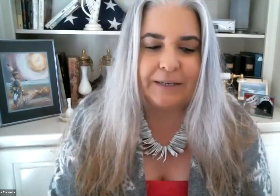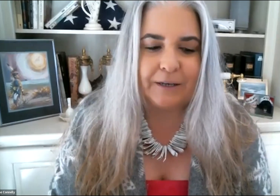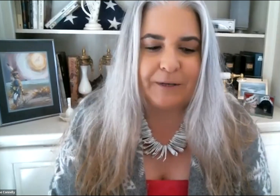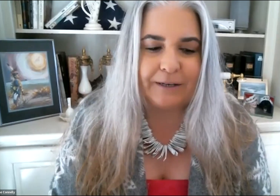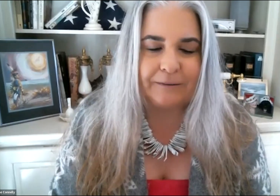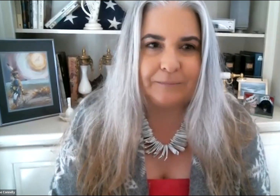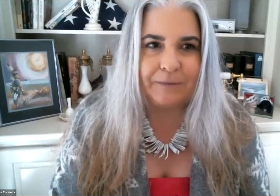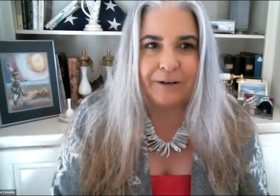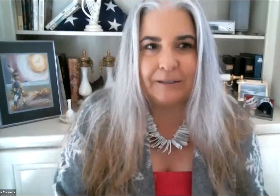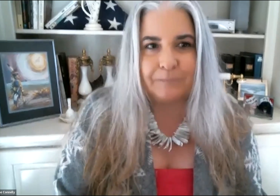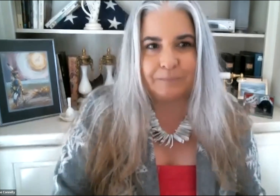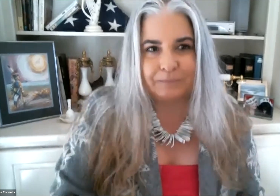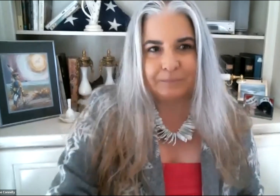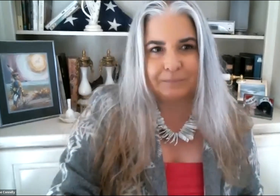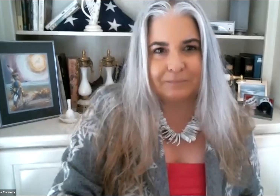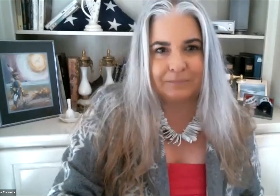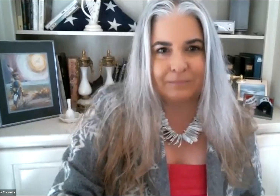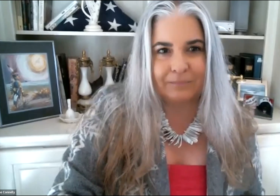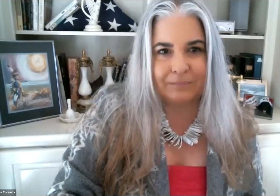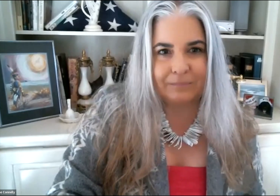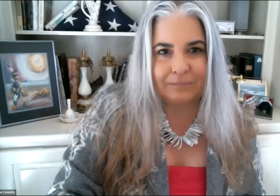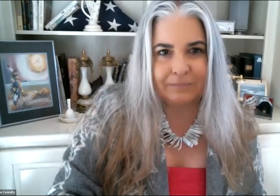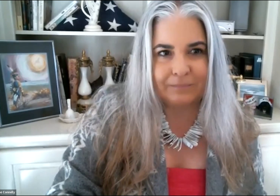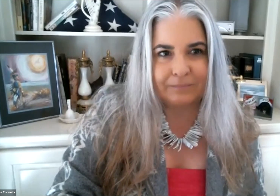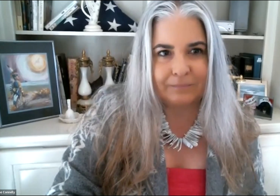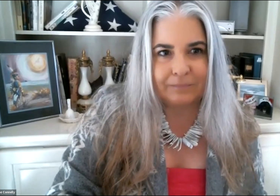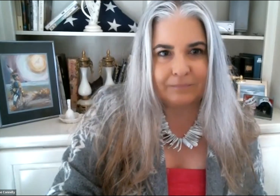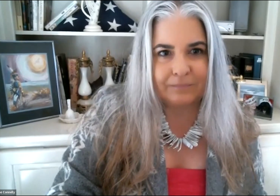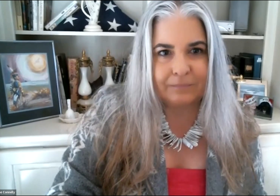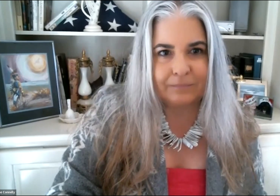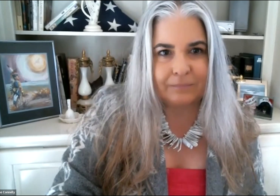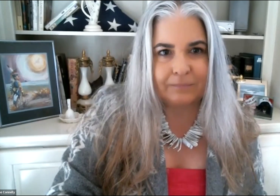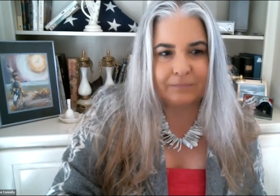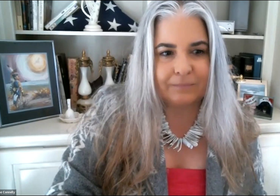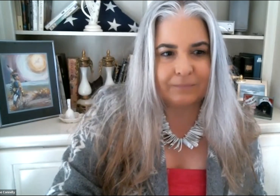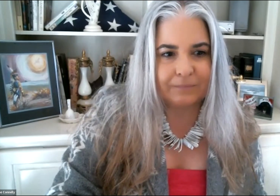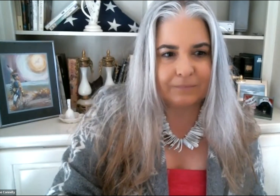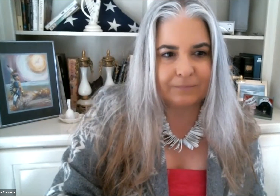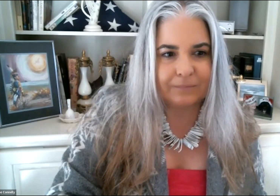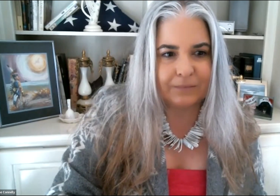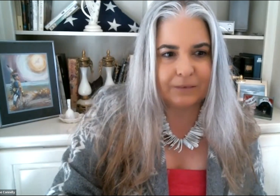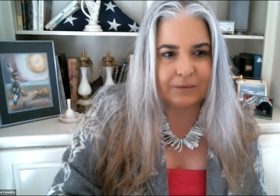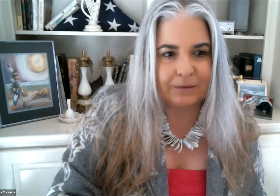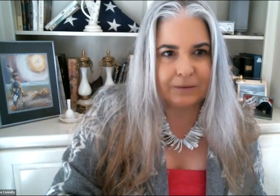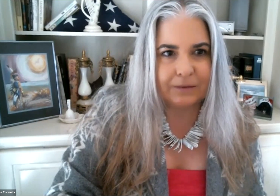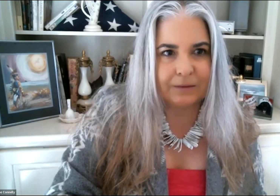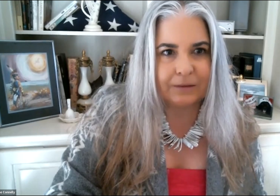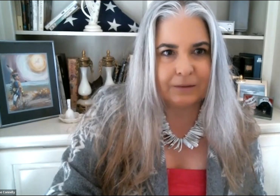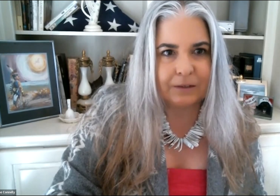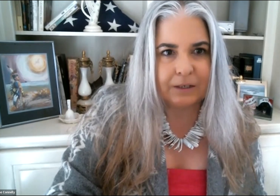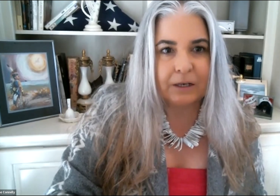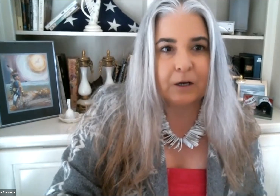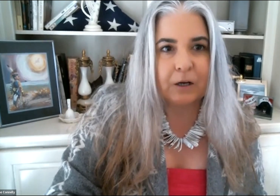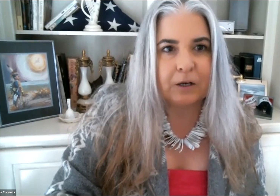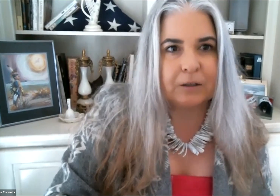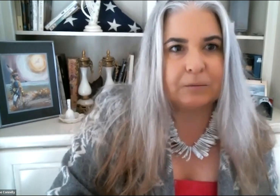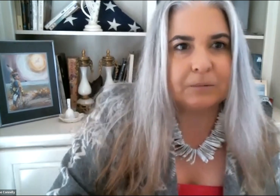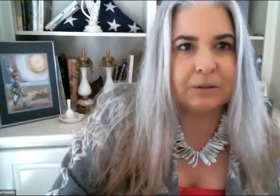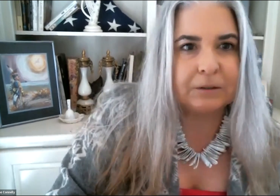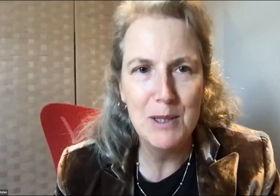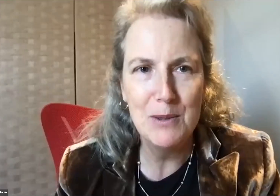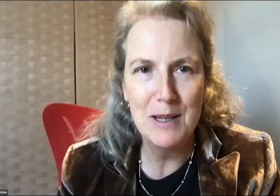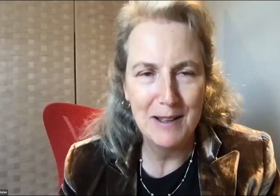Memorial Legacy Committee, Mary